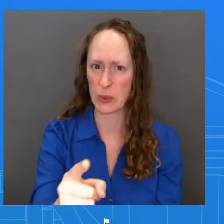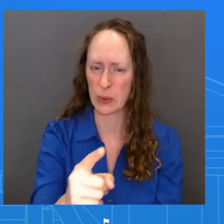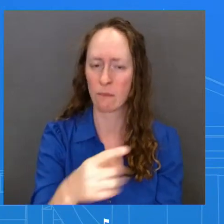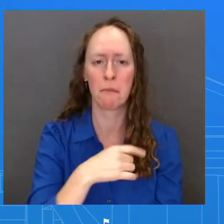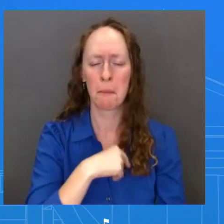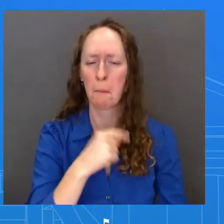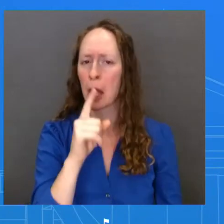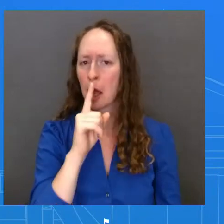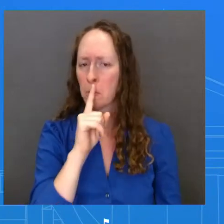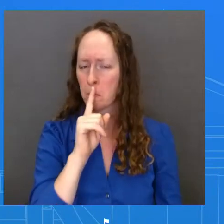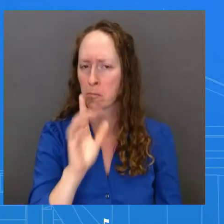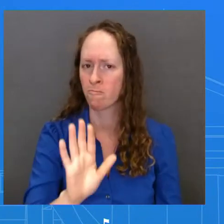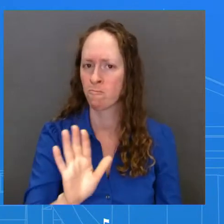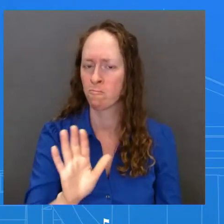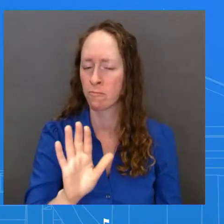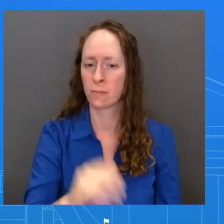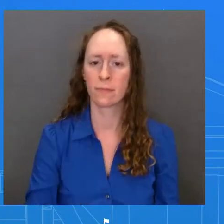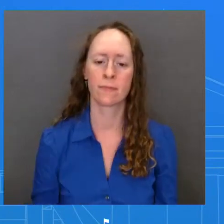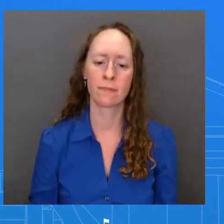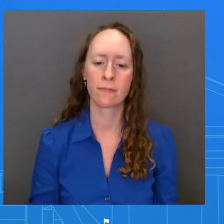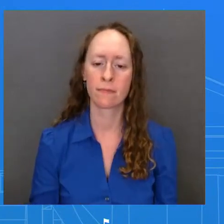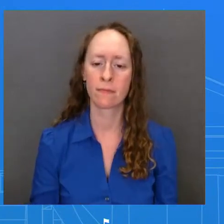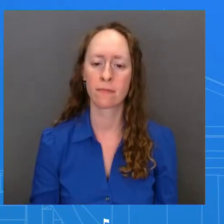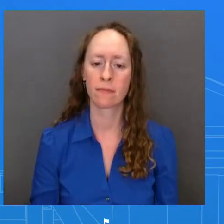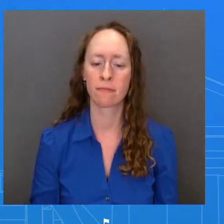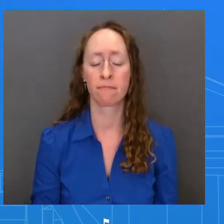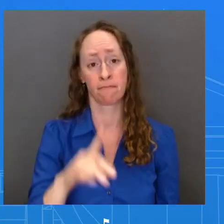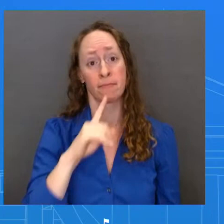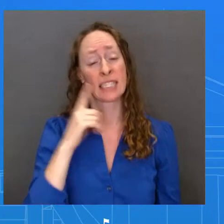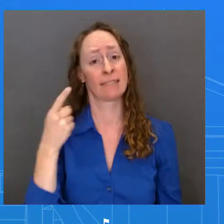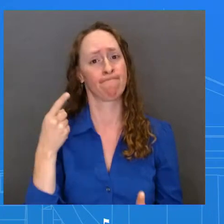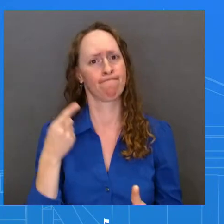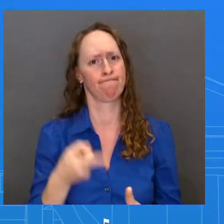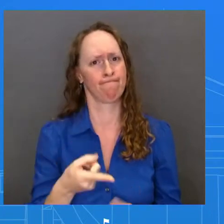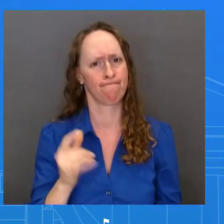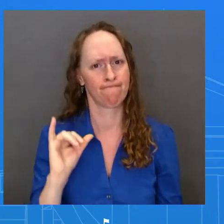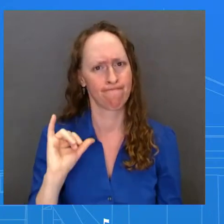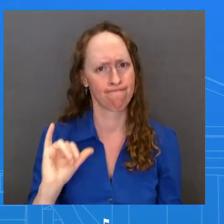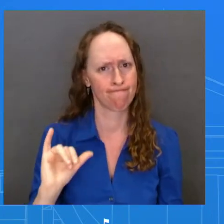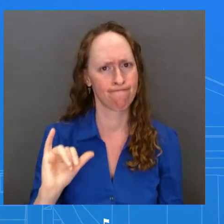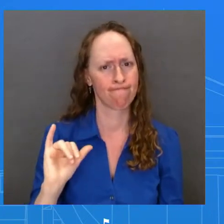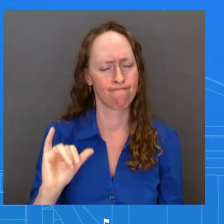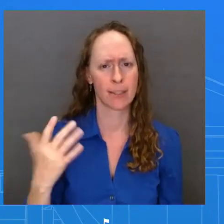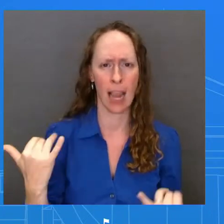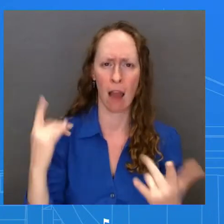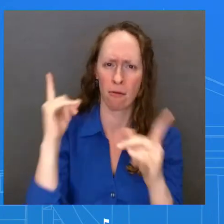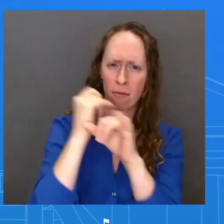5 years out, 10 years out, 20 years out -- to have actually a formal alliance and a mutual defense,